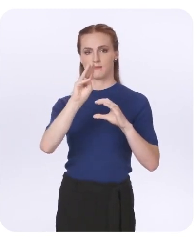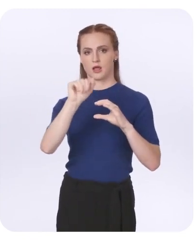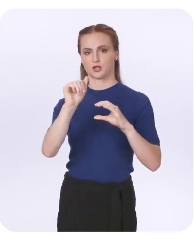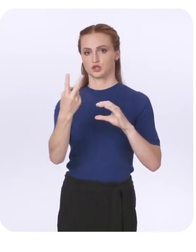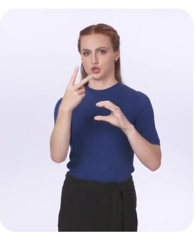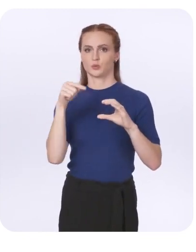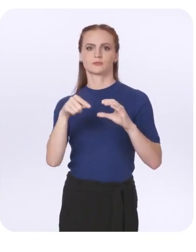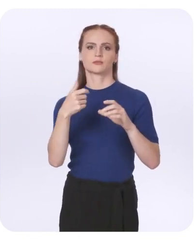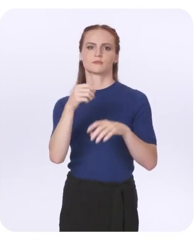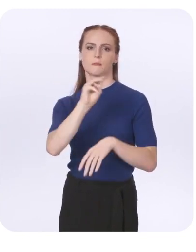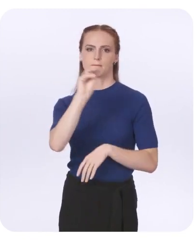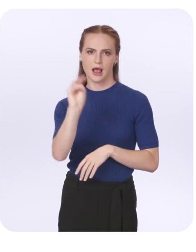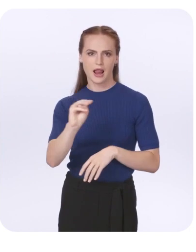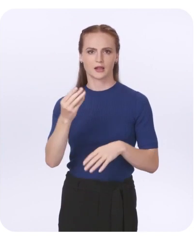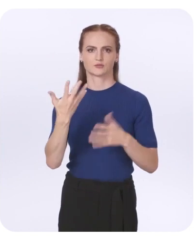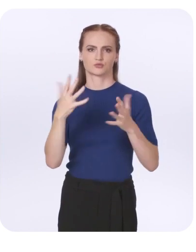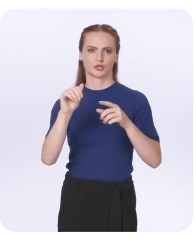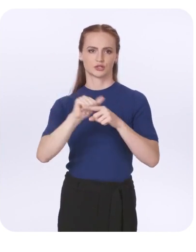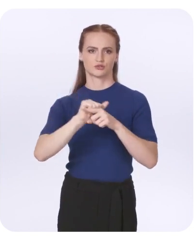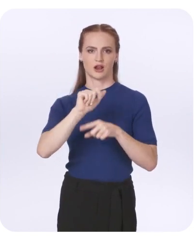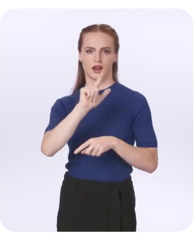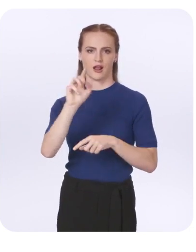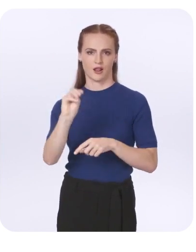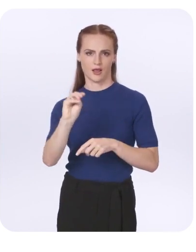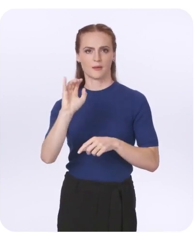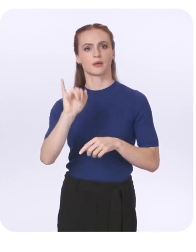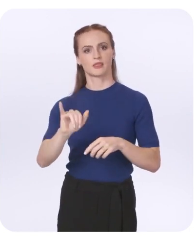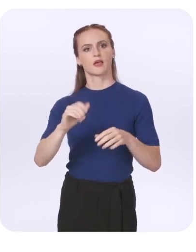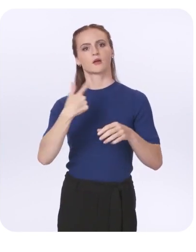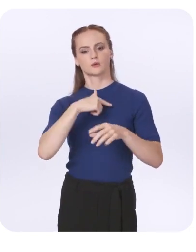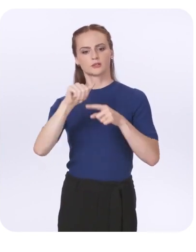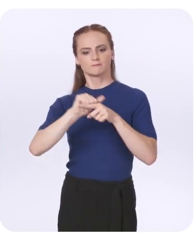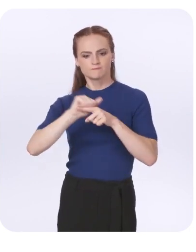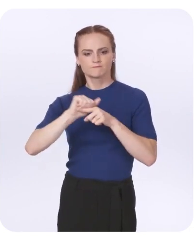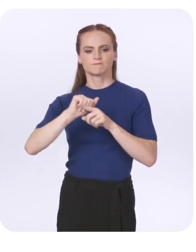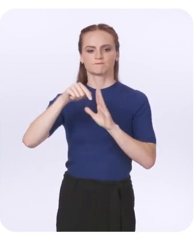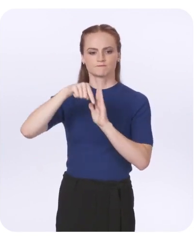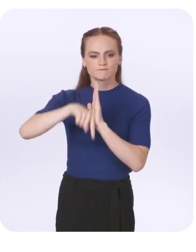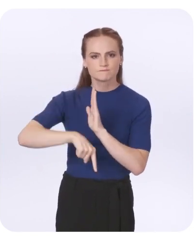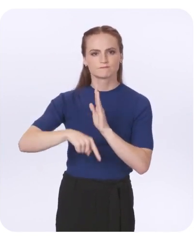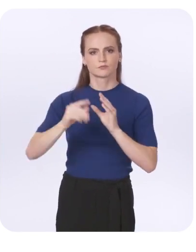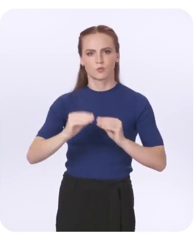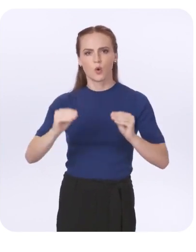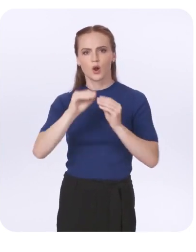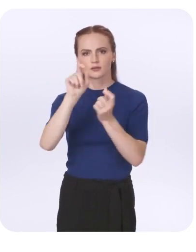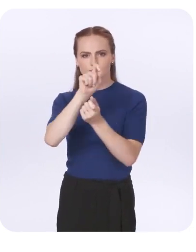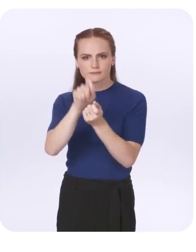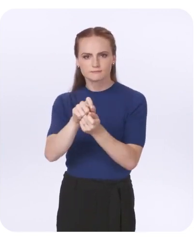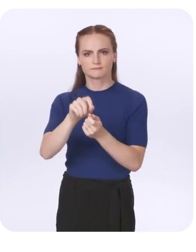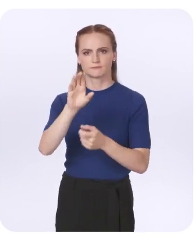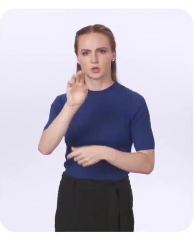and trained it even further on a coding-specific data sets and for longer so it gets really good at code.